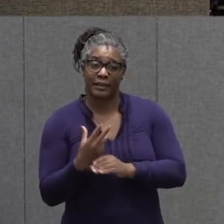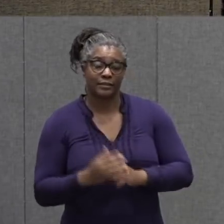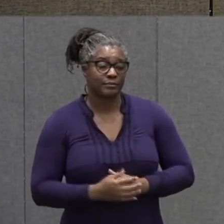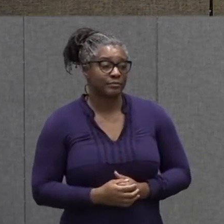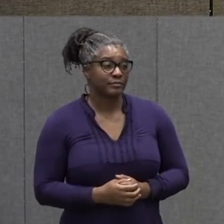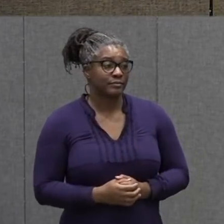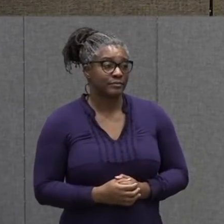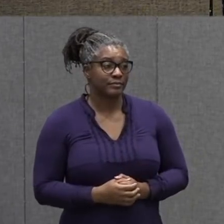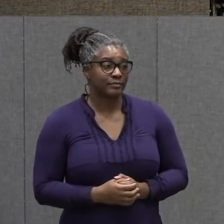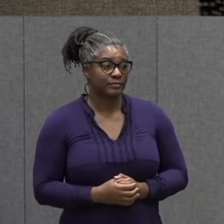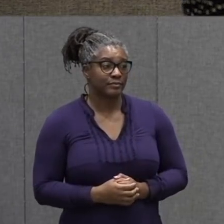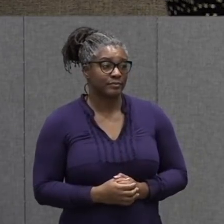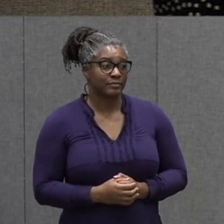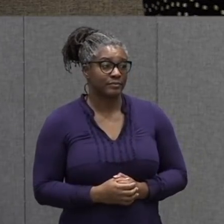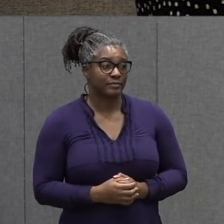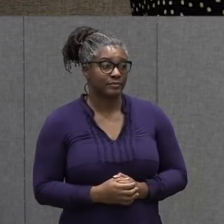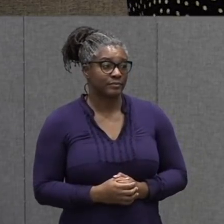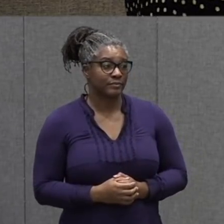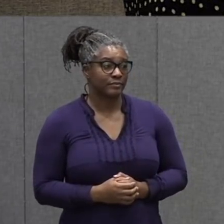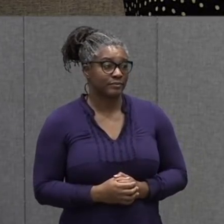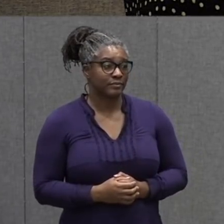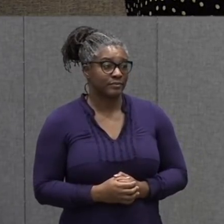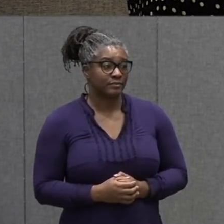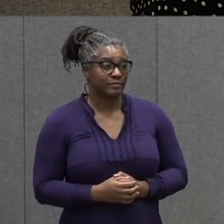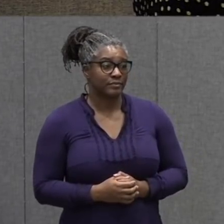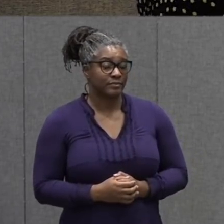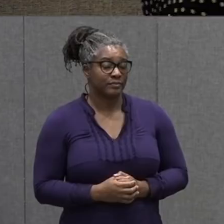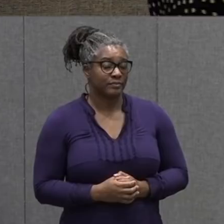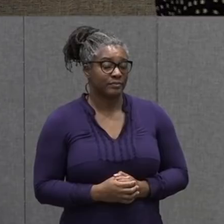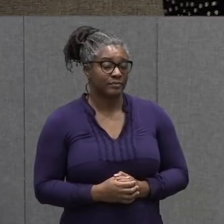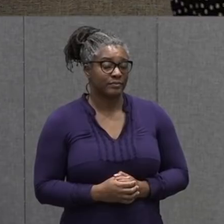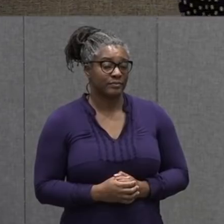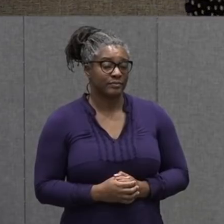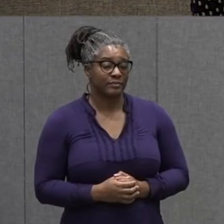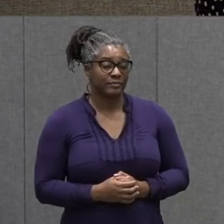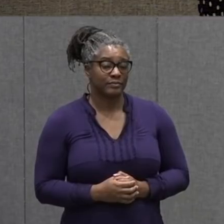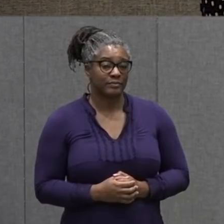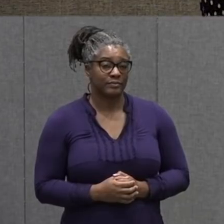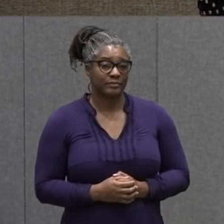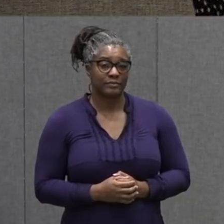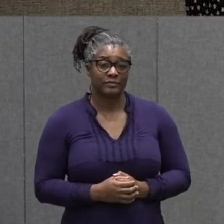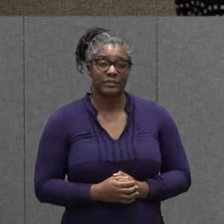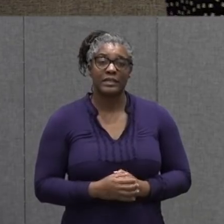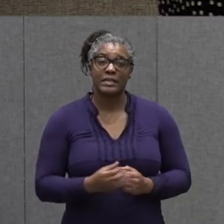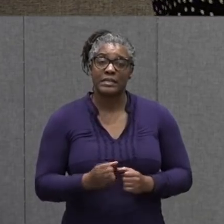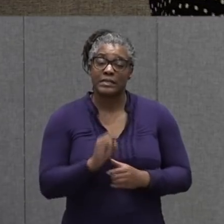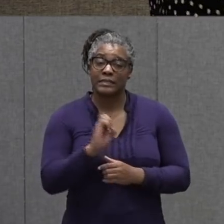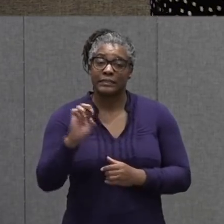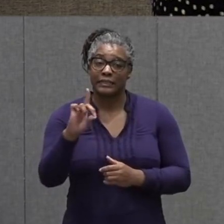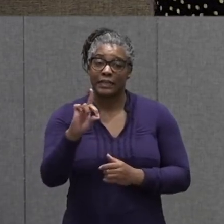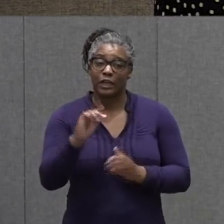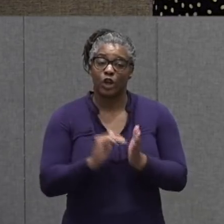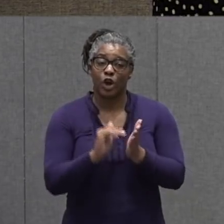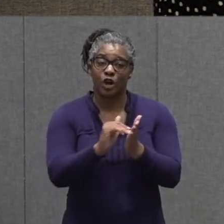A seed often has to travel to grow and germinate.